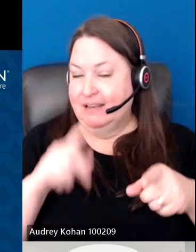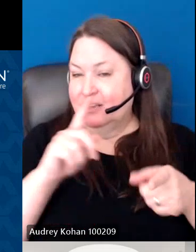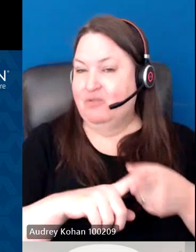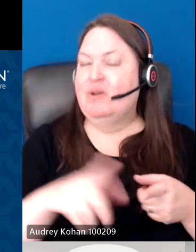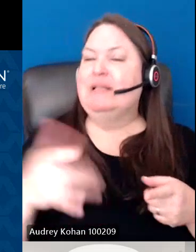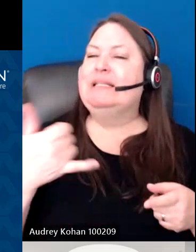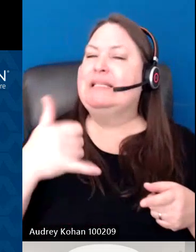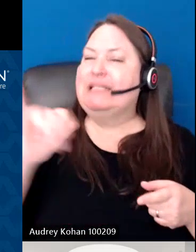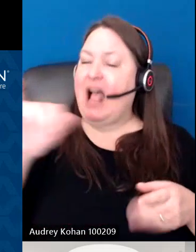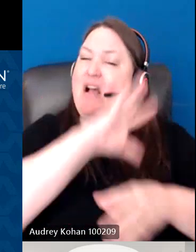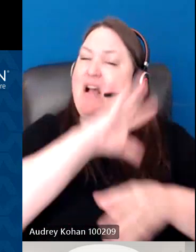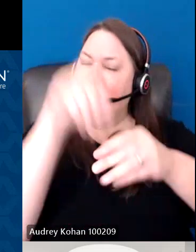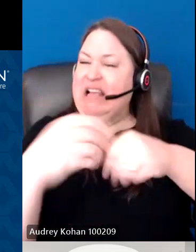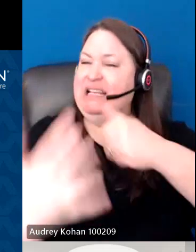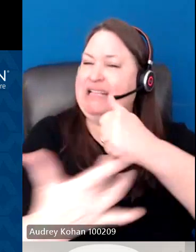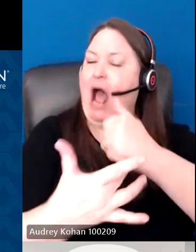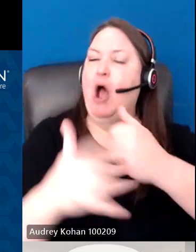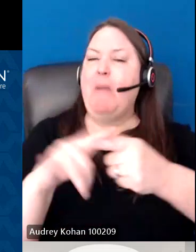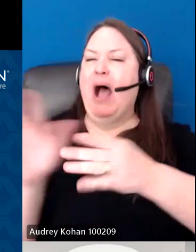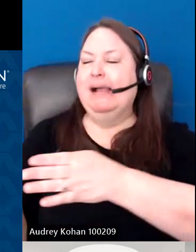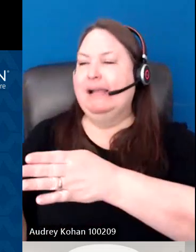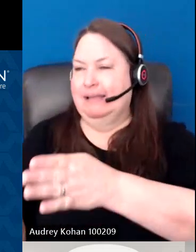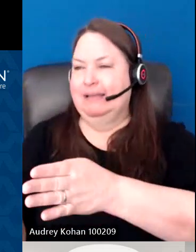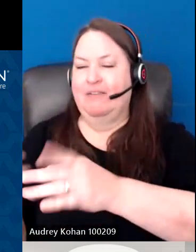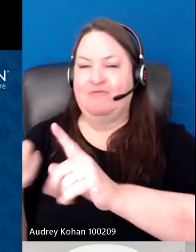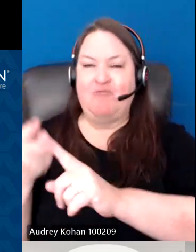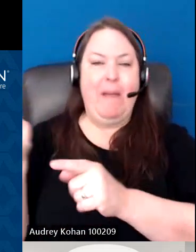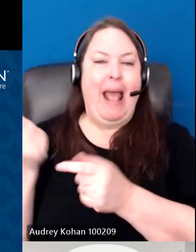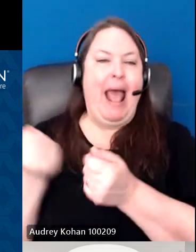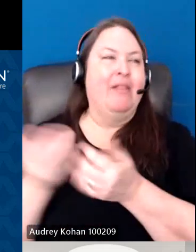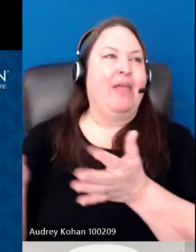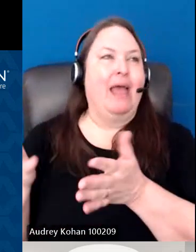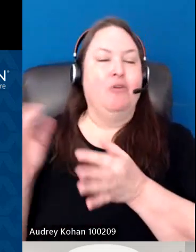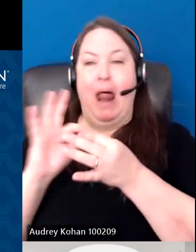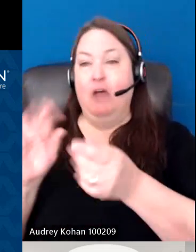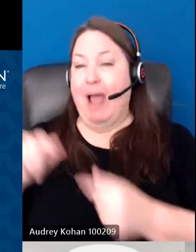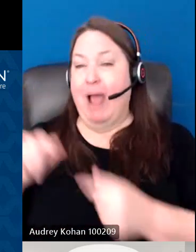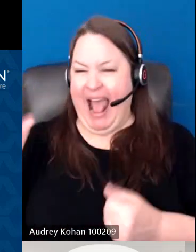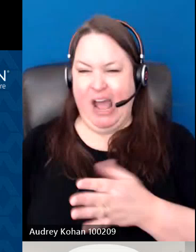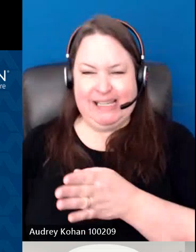vein of Technology but we're going to move away from any anything um related to AI for now we'll